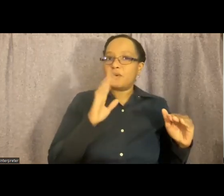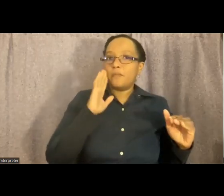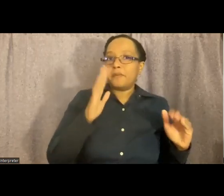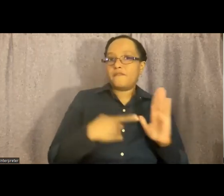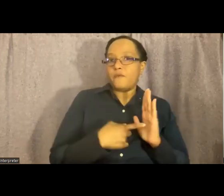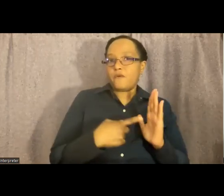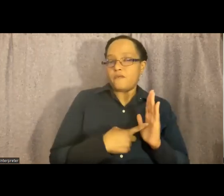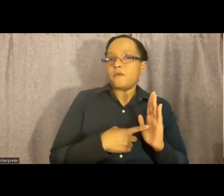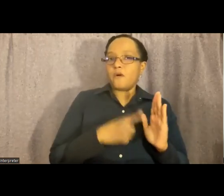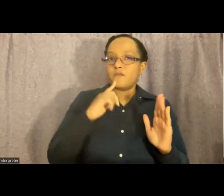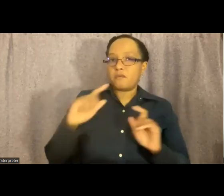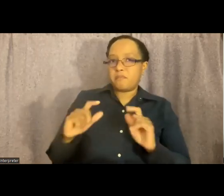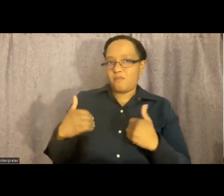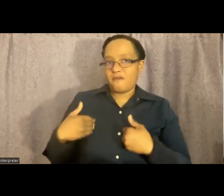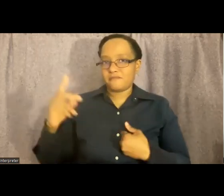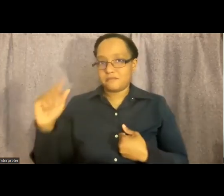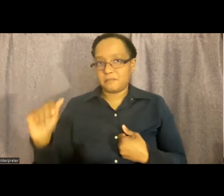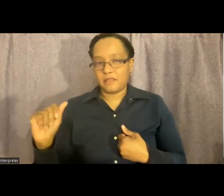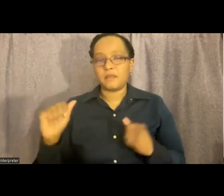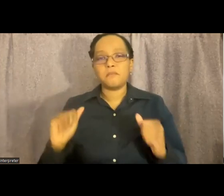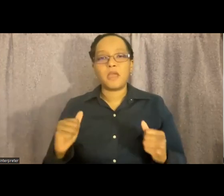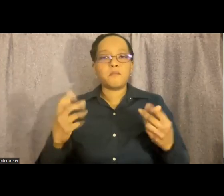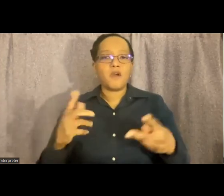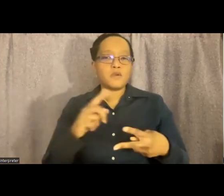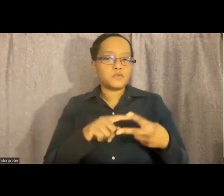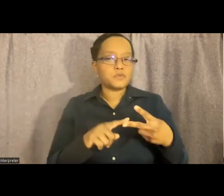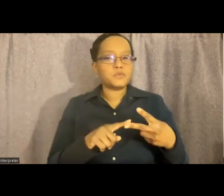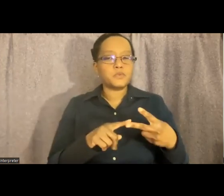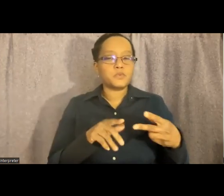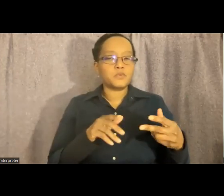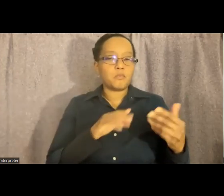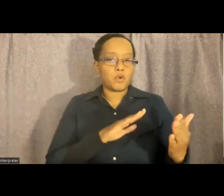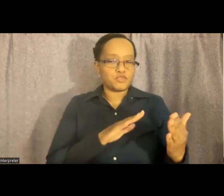We can do that in two ways in the city and in any community.